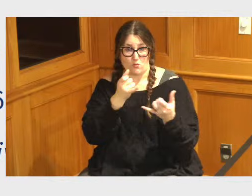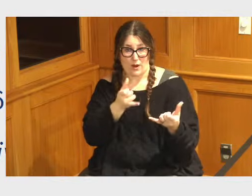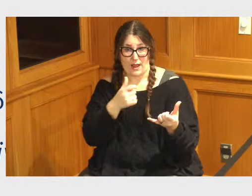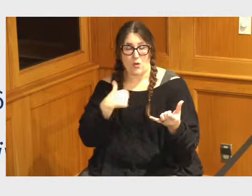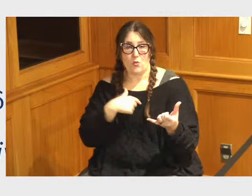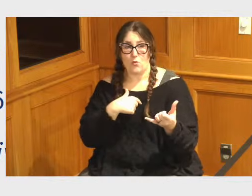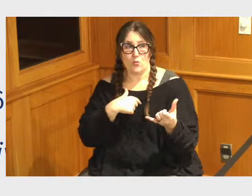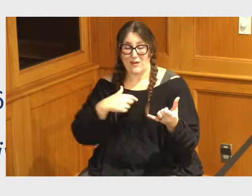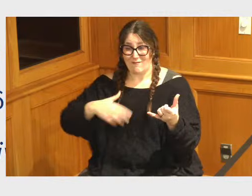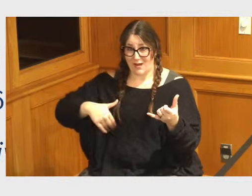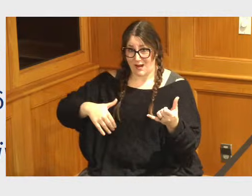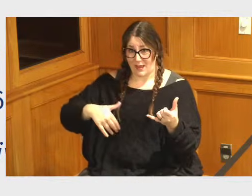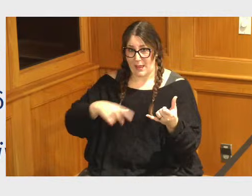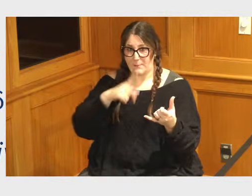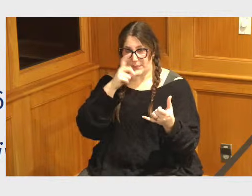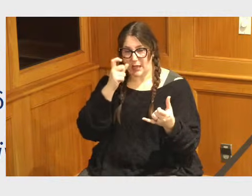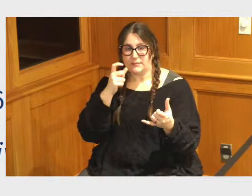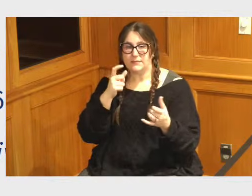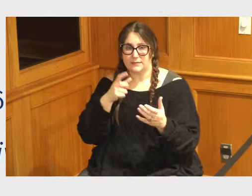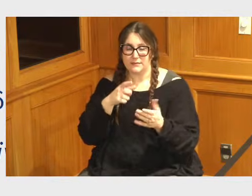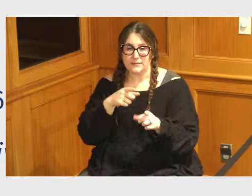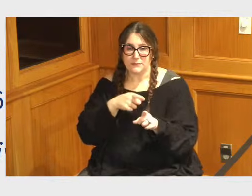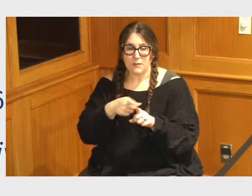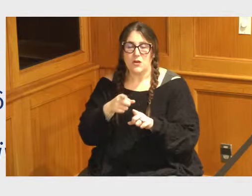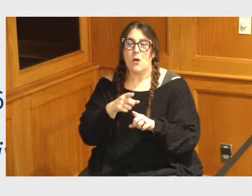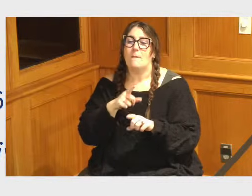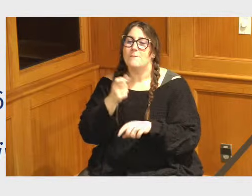because of the discussion we've all been having. But I just want to give the context that that's